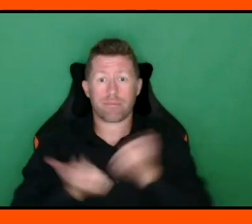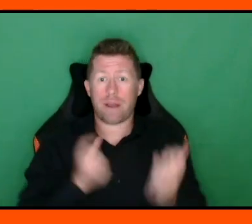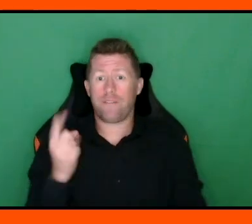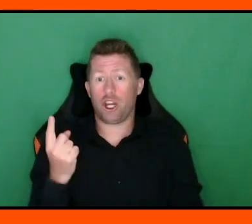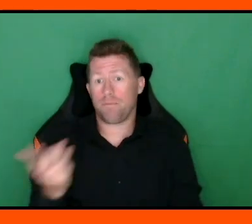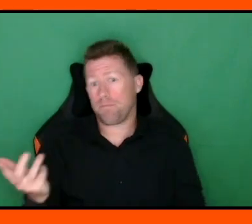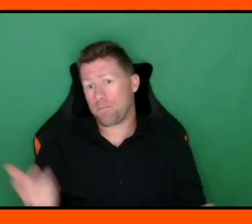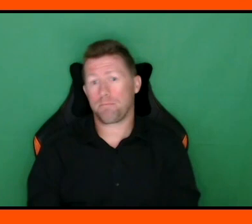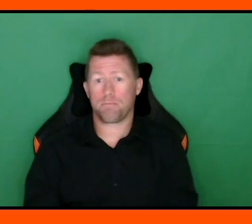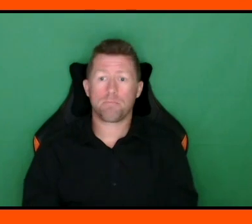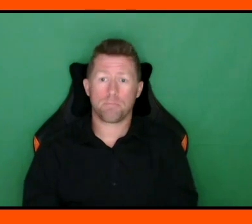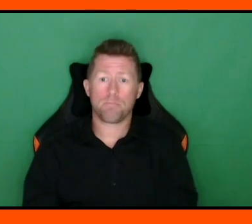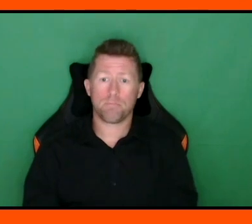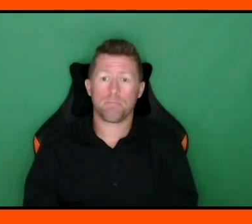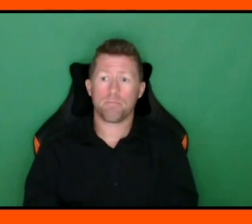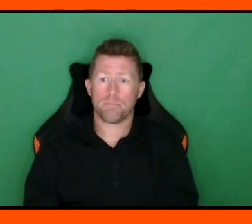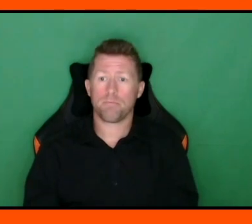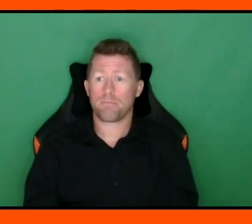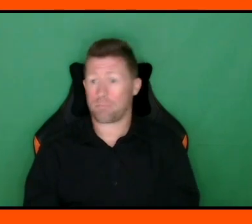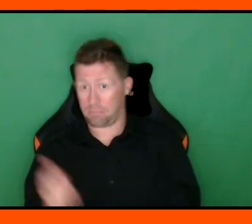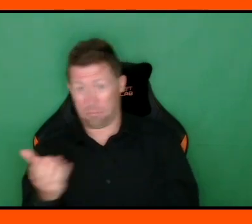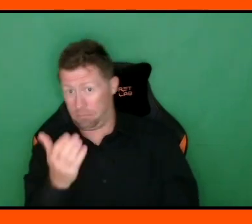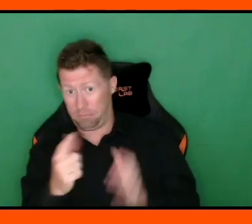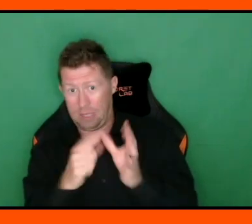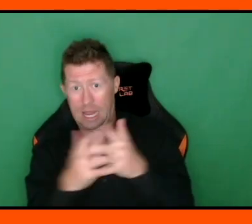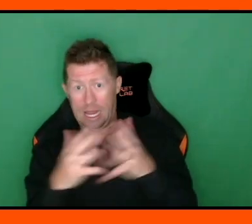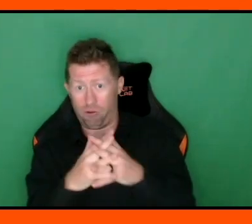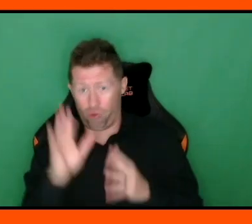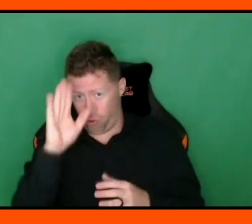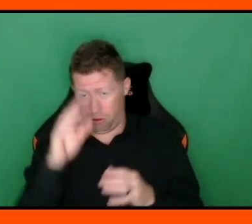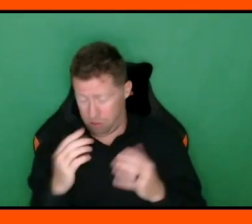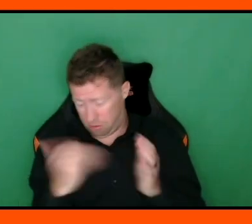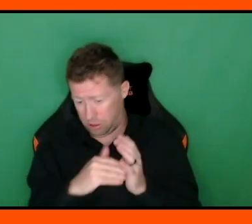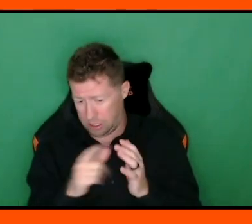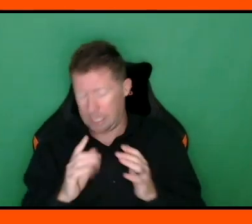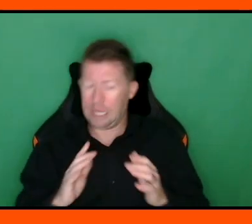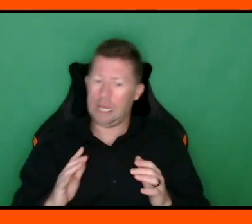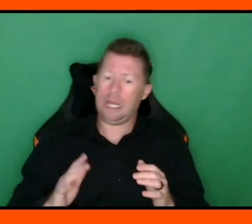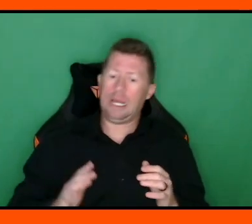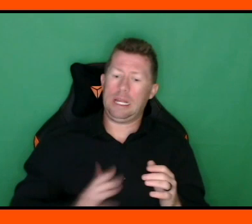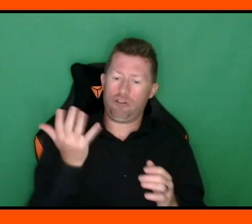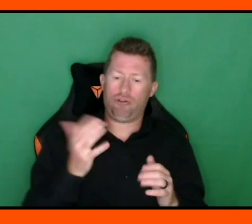I was just going to add too, it’s interesting the Australian Census